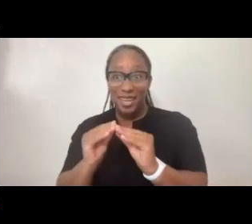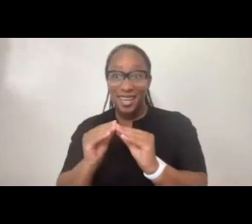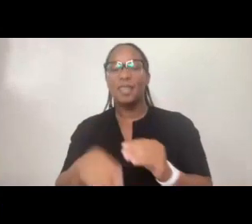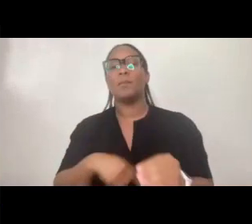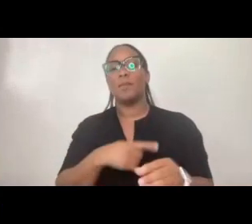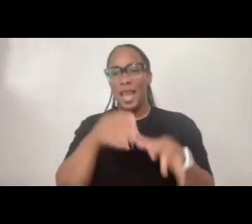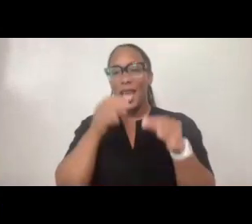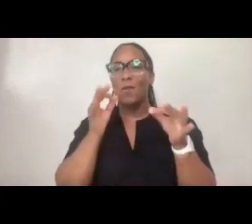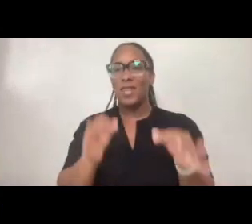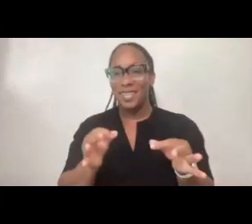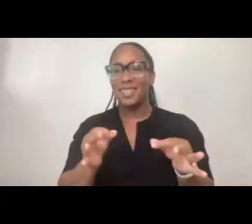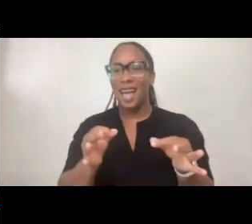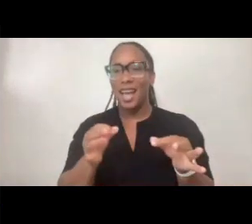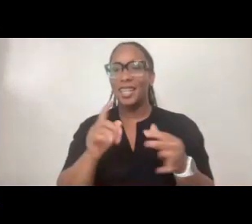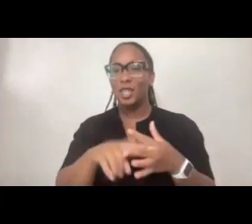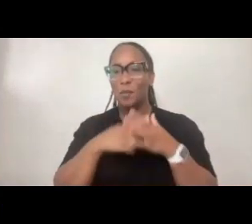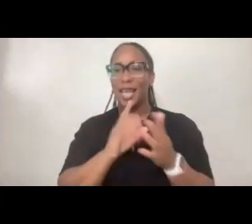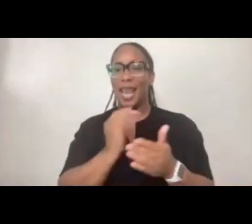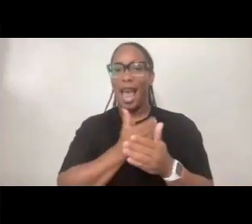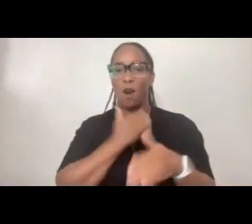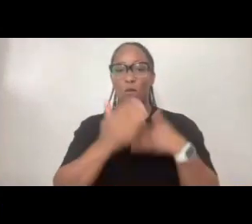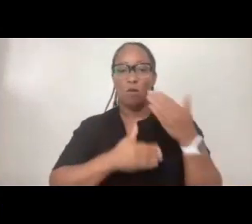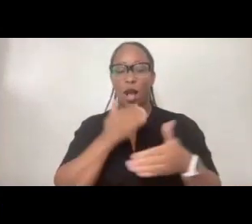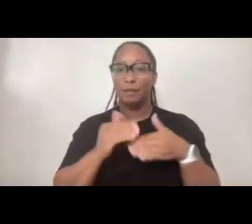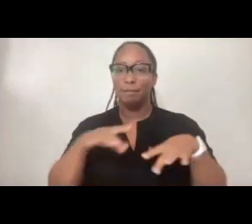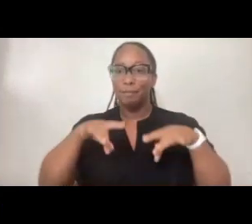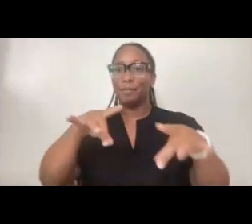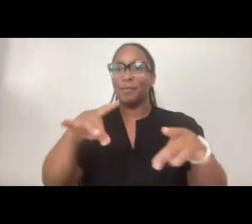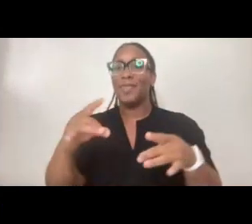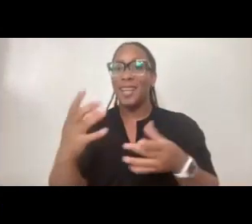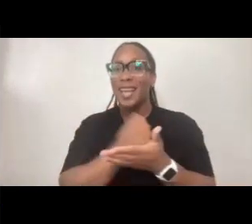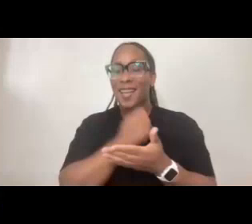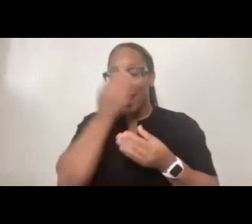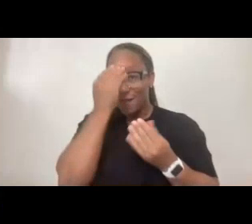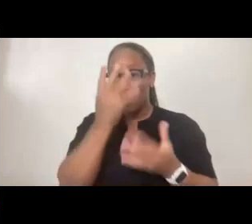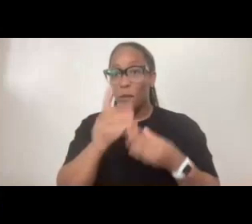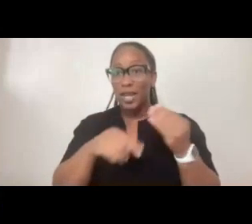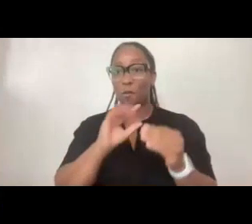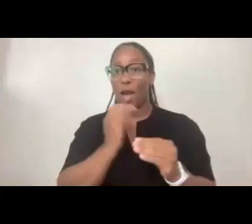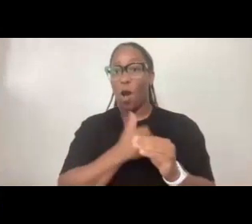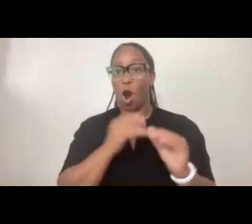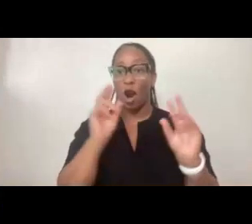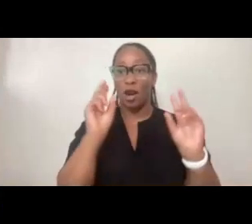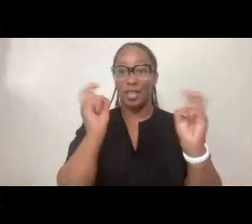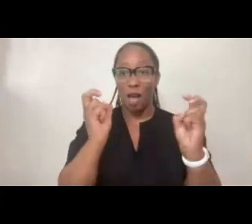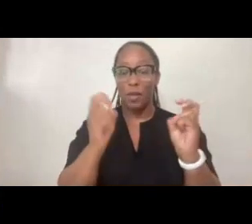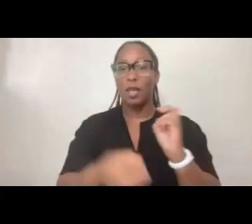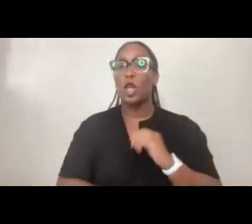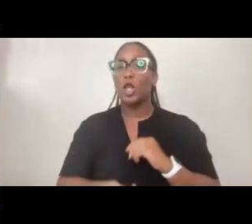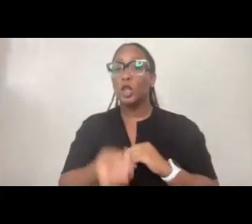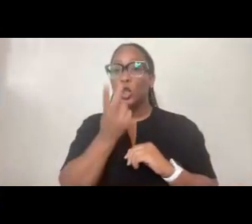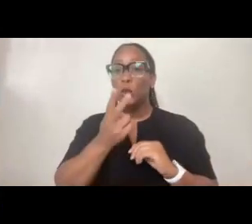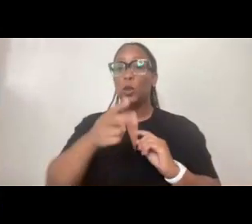decided to we've decided to begin our process of obtaining information on our topic by conducting 2 environmental scans.